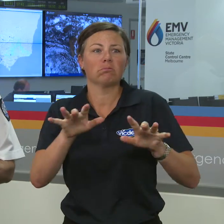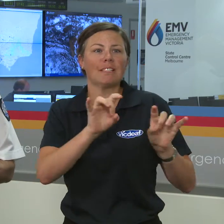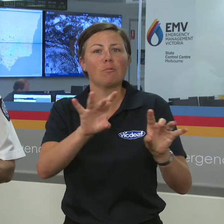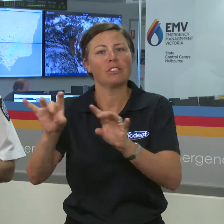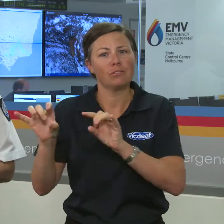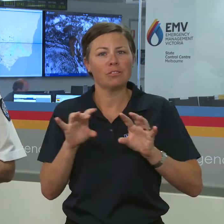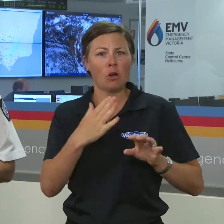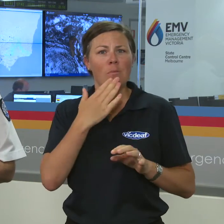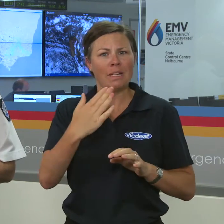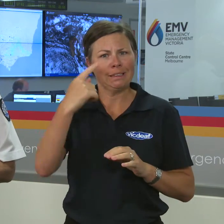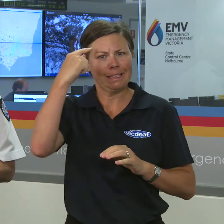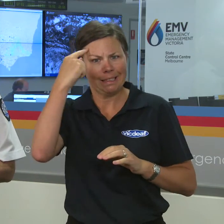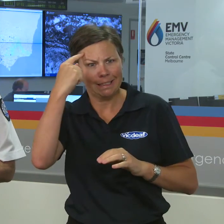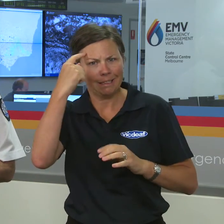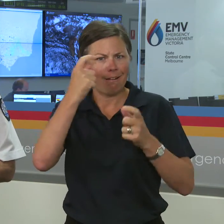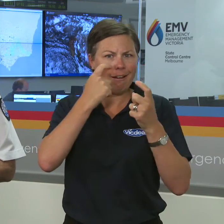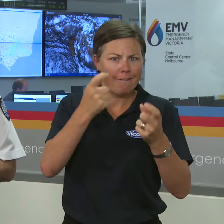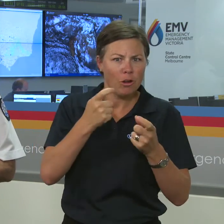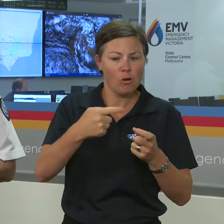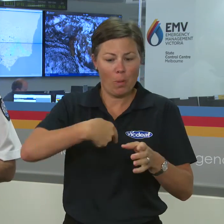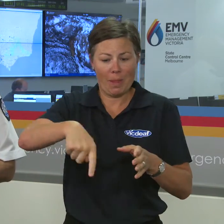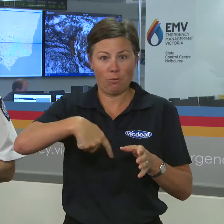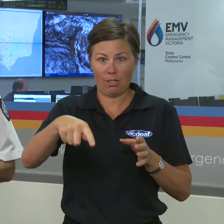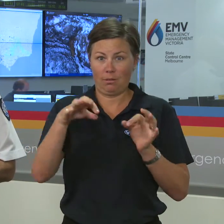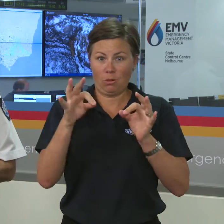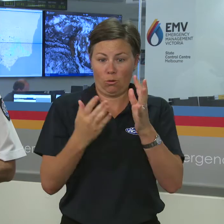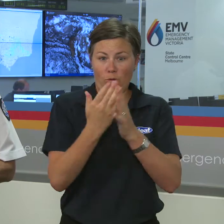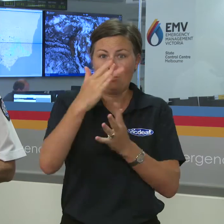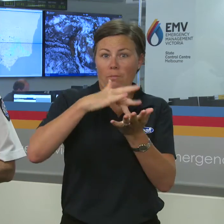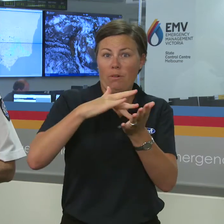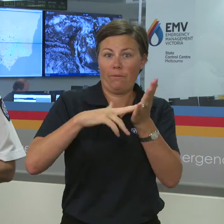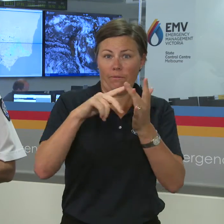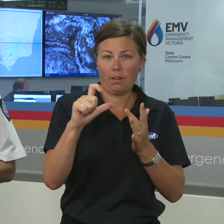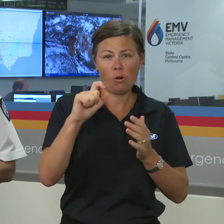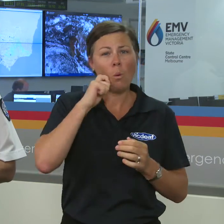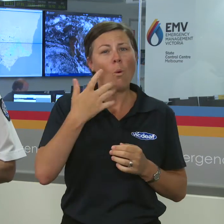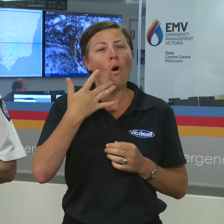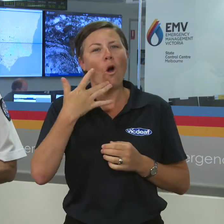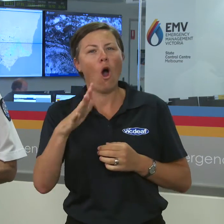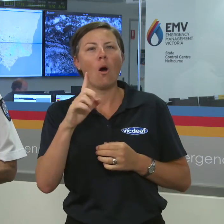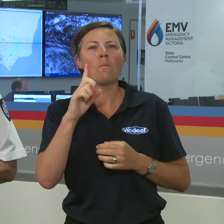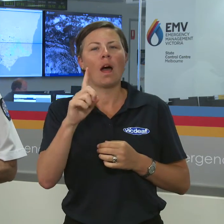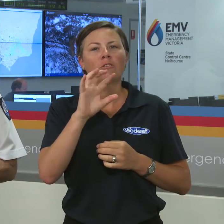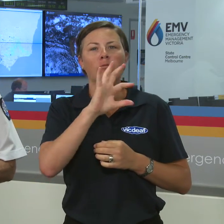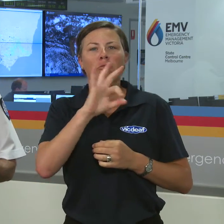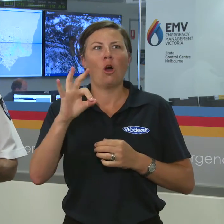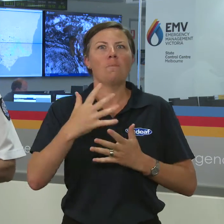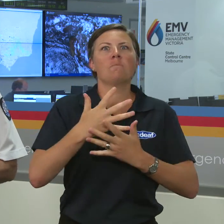So take it serious this week, particularly through Central Victoria. It’s going to be hot, but it’s going to be a little bit milder in those conditions. And I suppose to finish